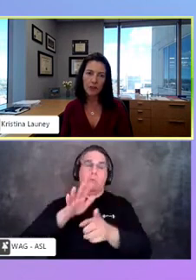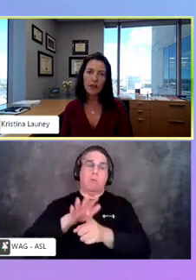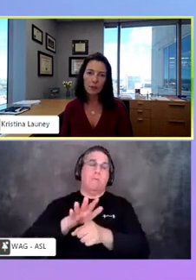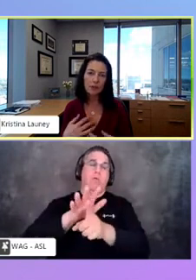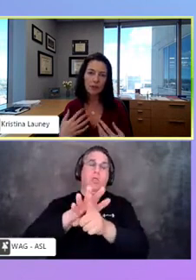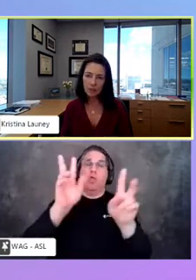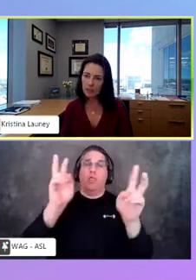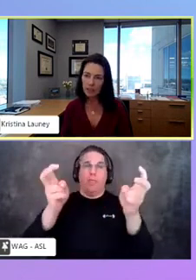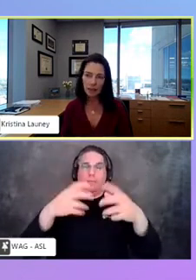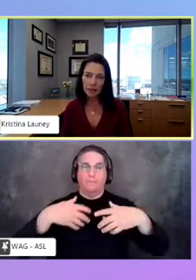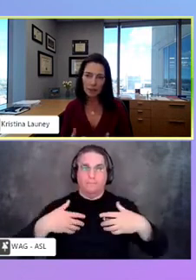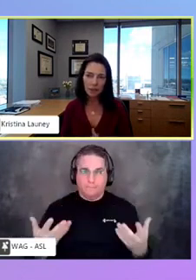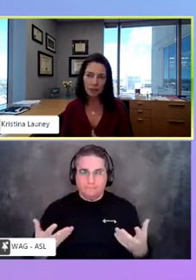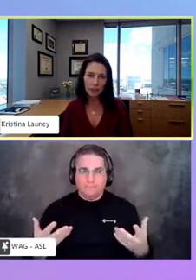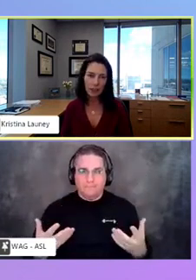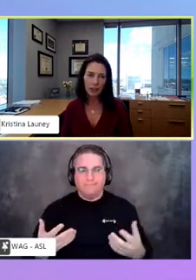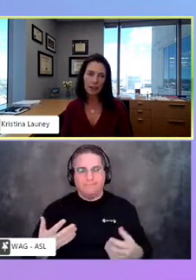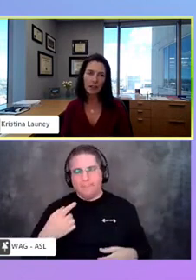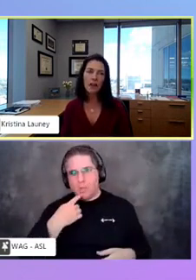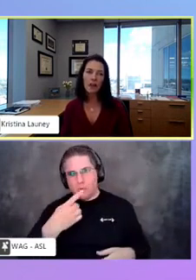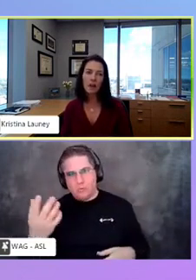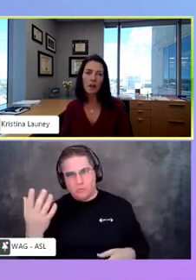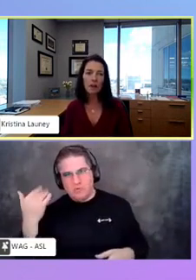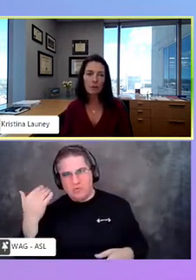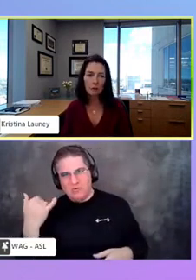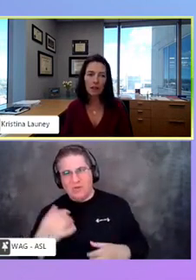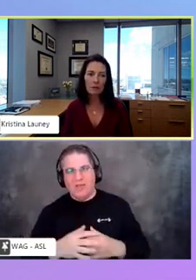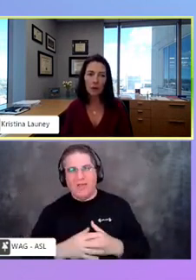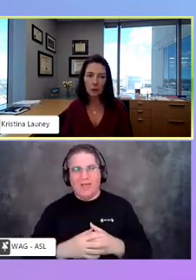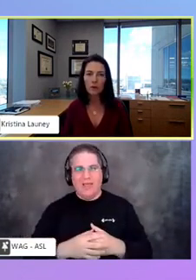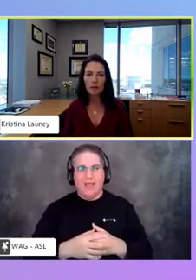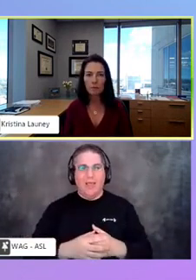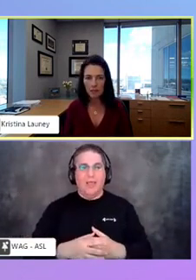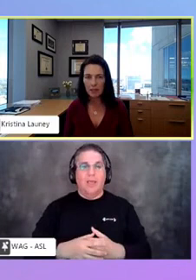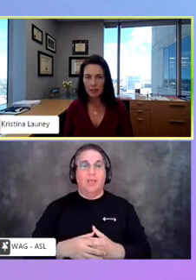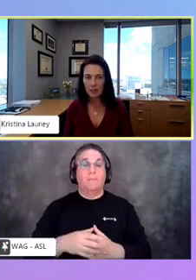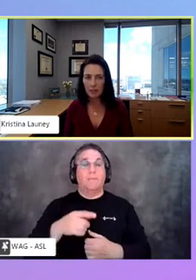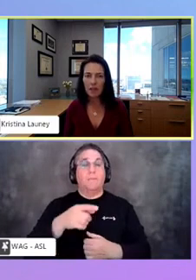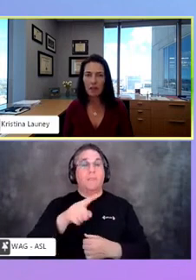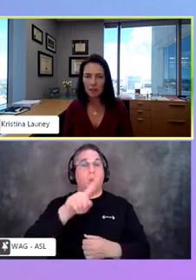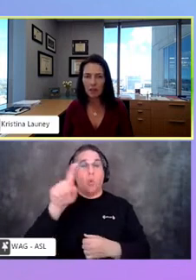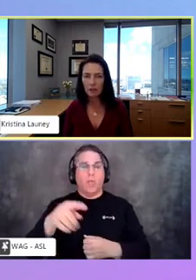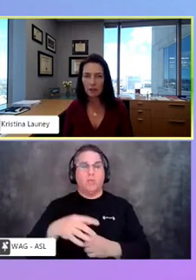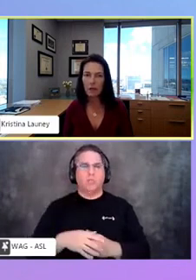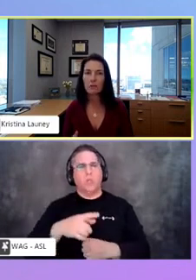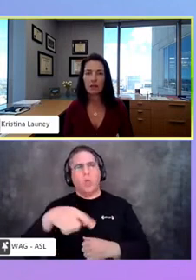that, but it seemed like this topic really dominated the court decisions that we saw in